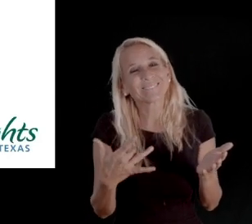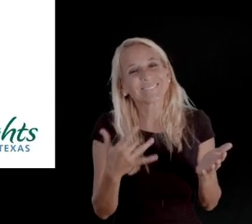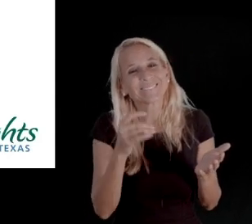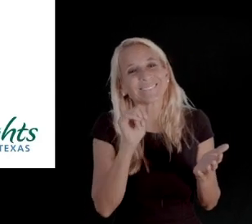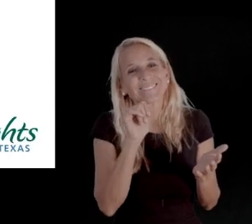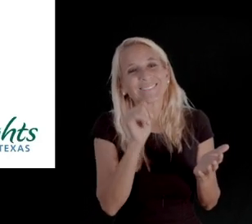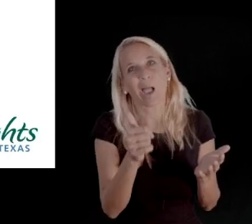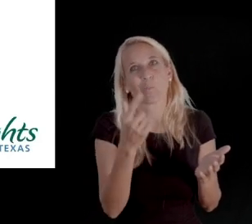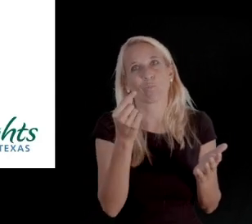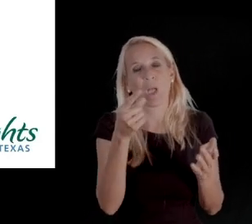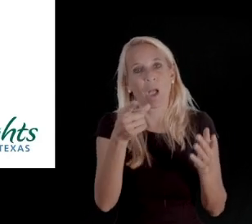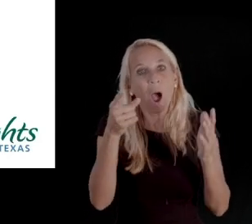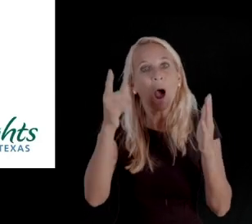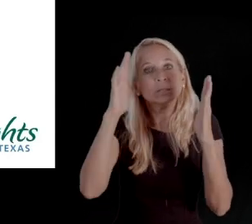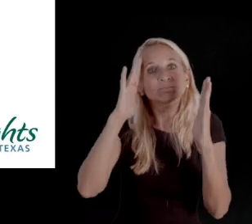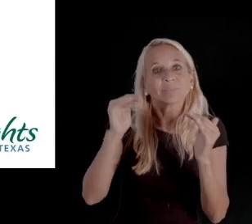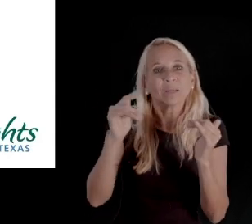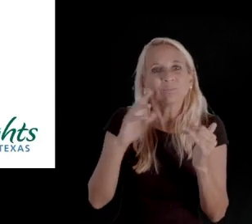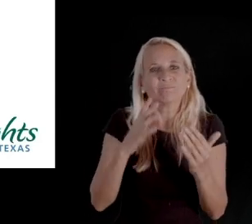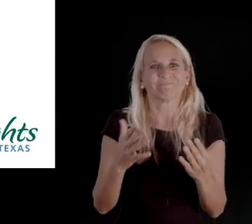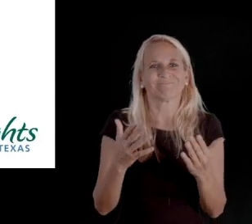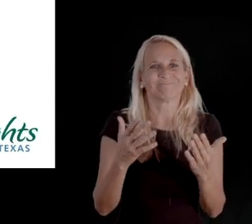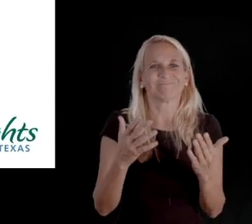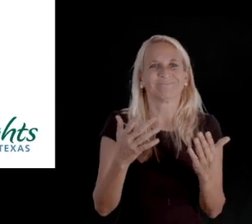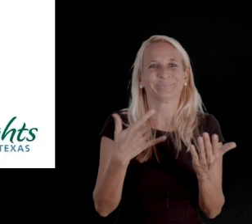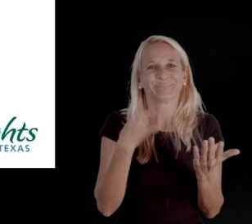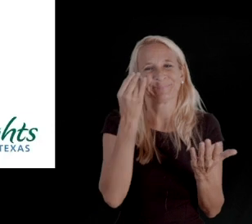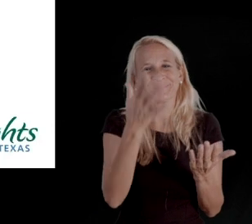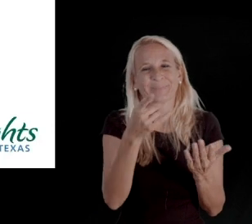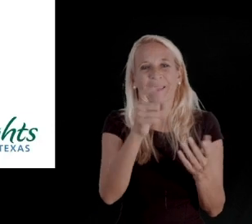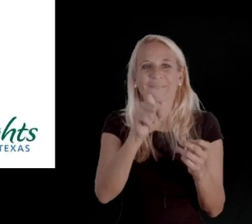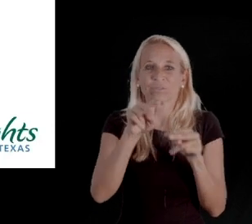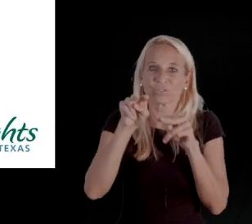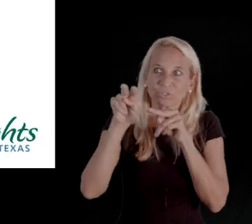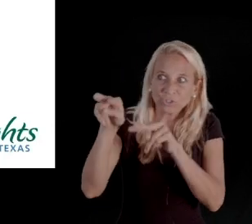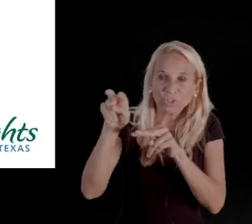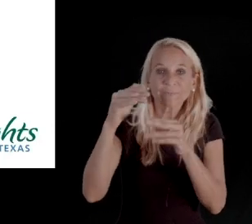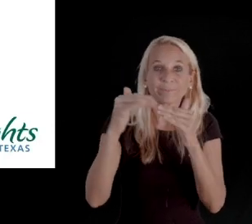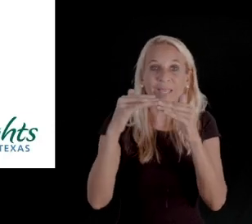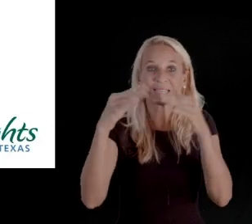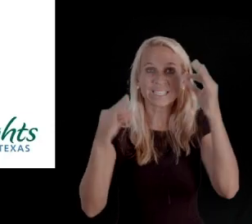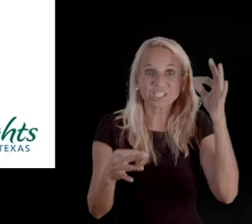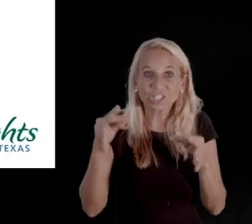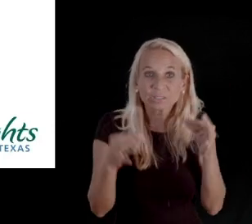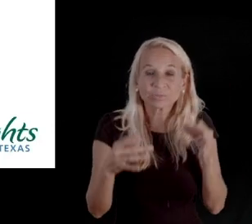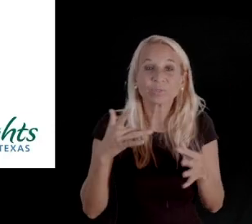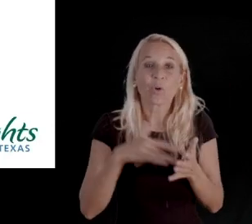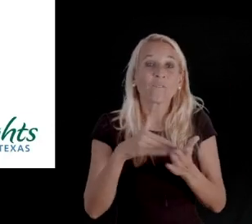what you anticipate, I'll just say that. So you have to look at your fair hearing decision. It often will have,